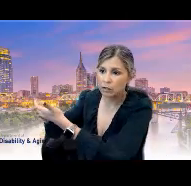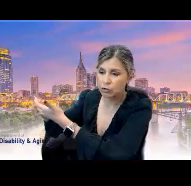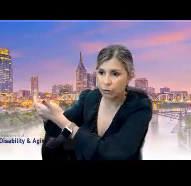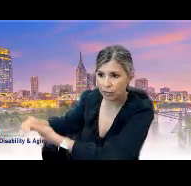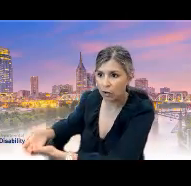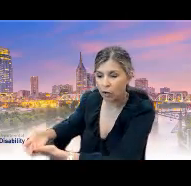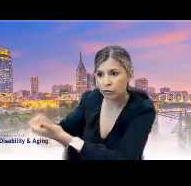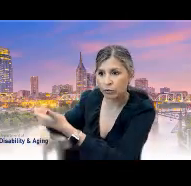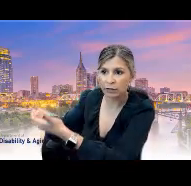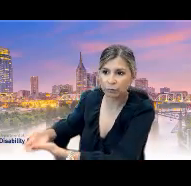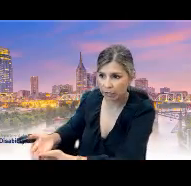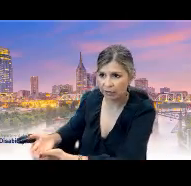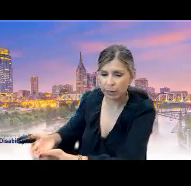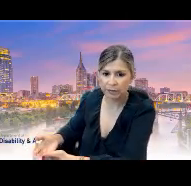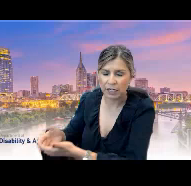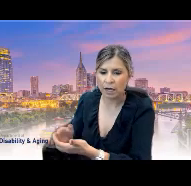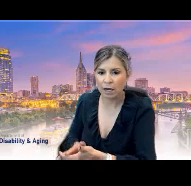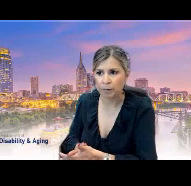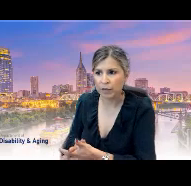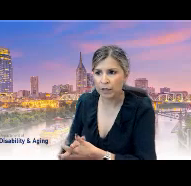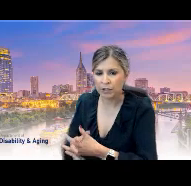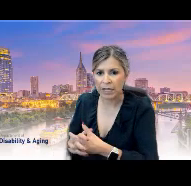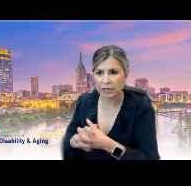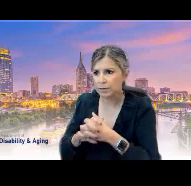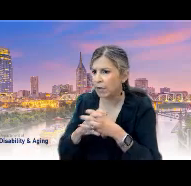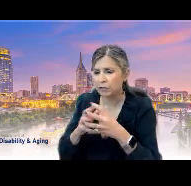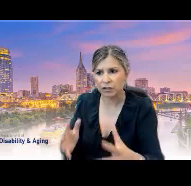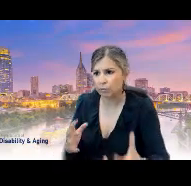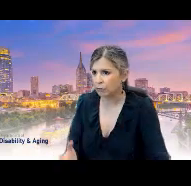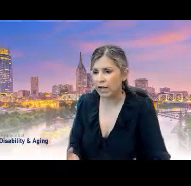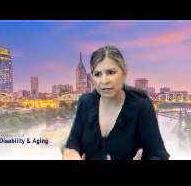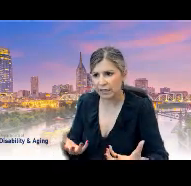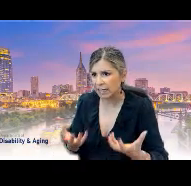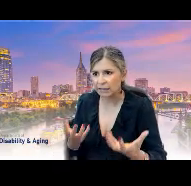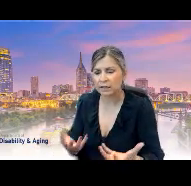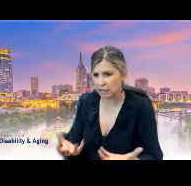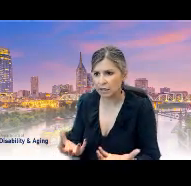without having to go to an alternative placement by just providing that support,